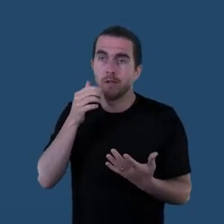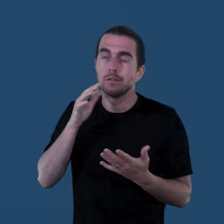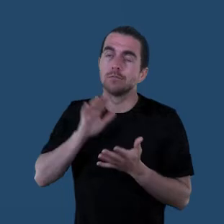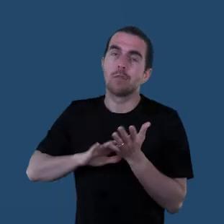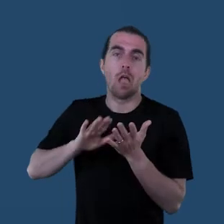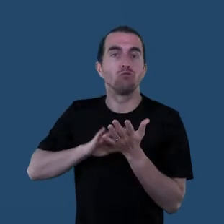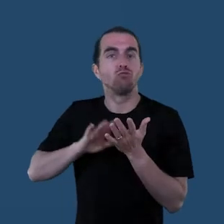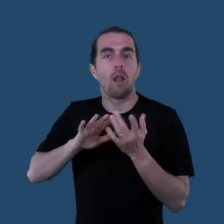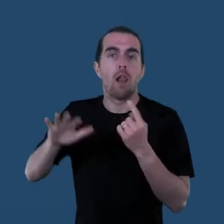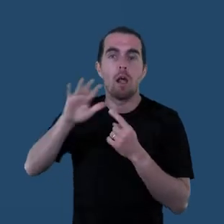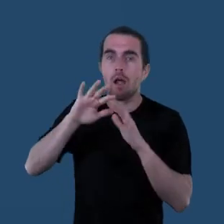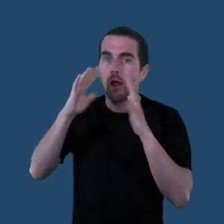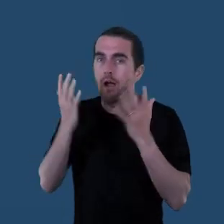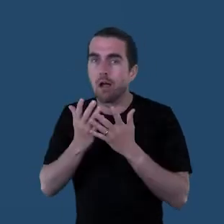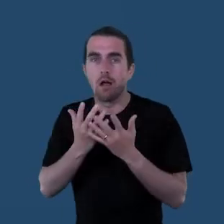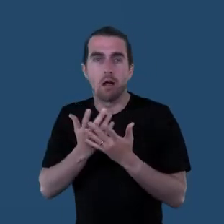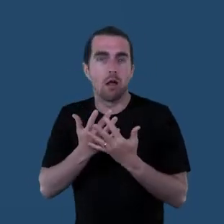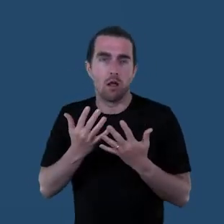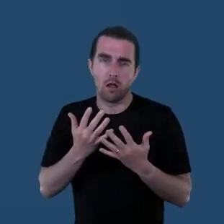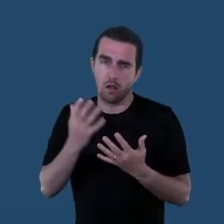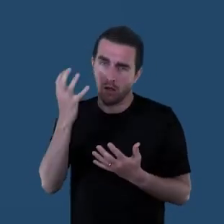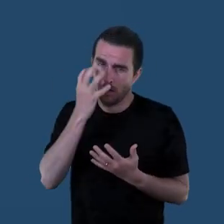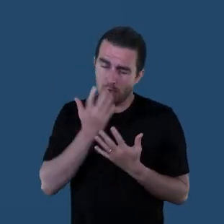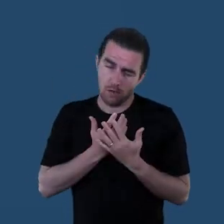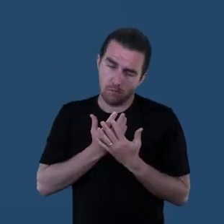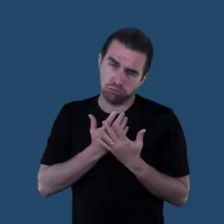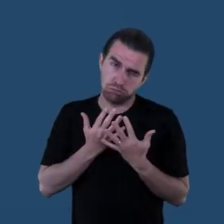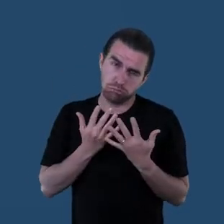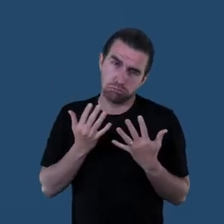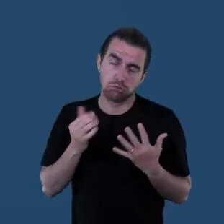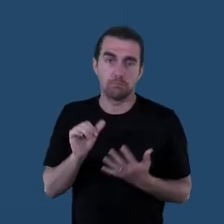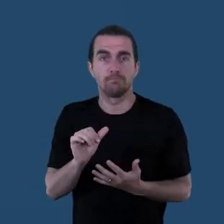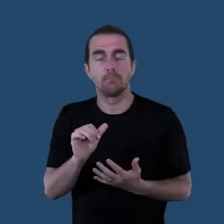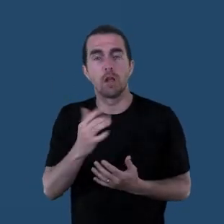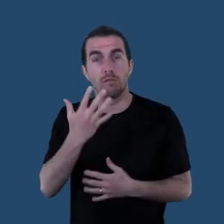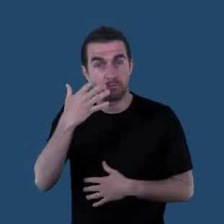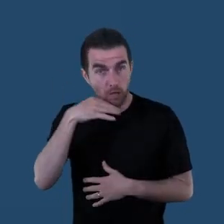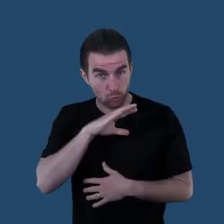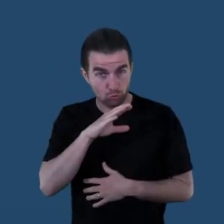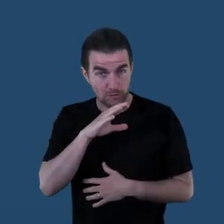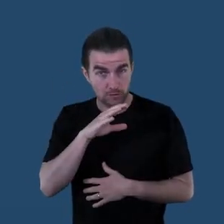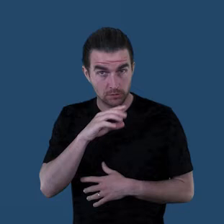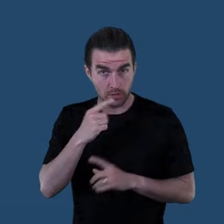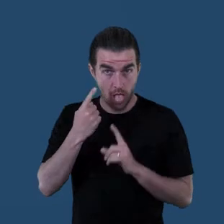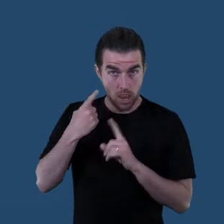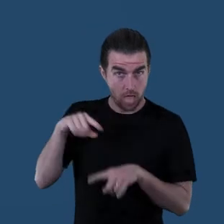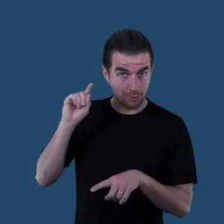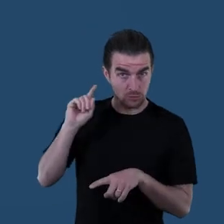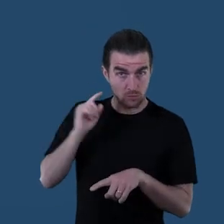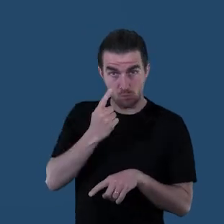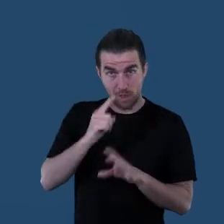There's still a huge amount that we've got to learn. Yeah, that's incredible. 500 species that this time last year,